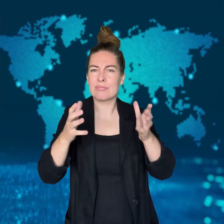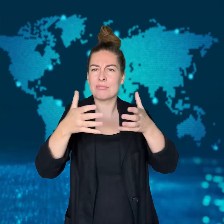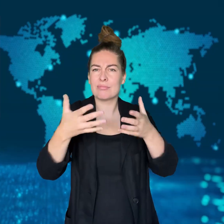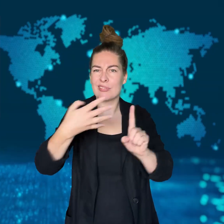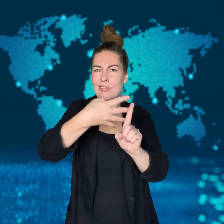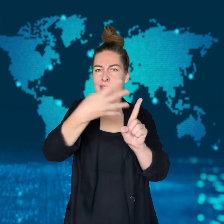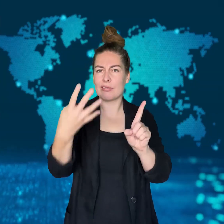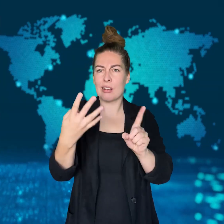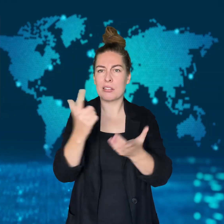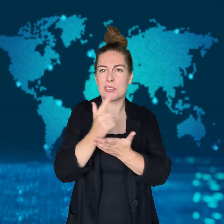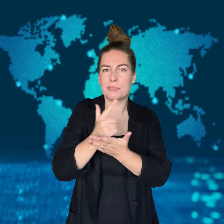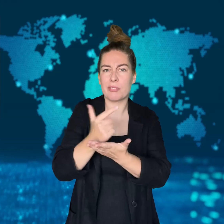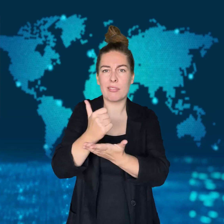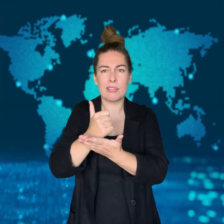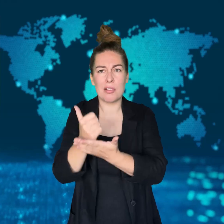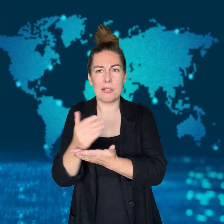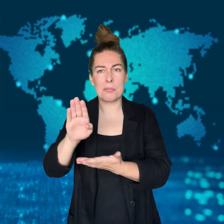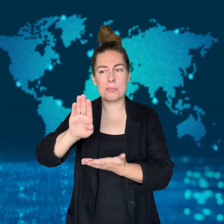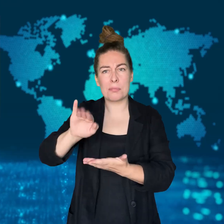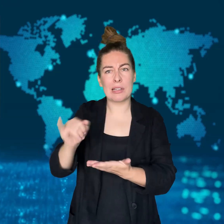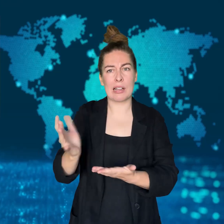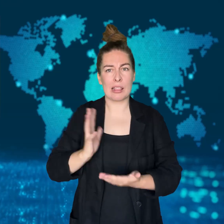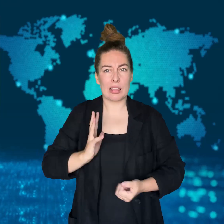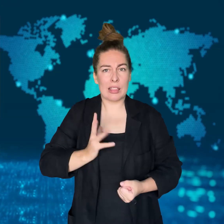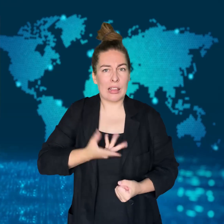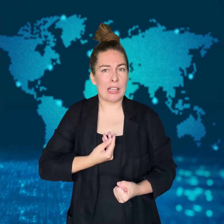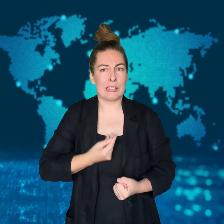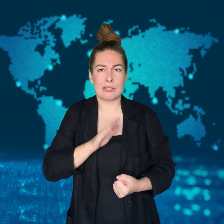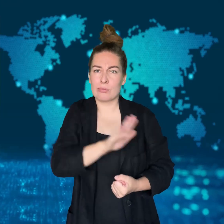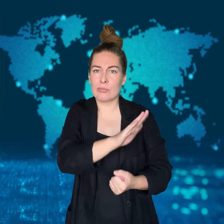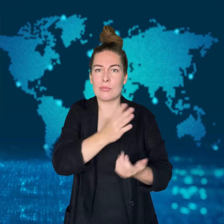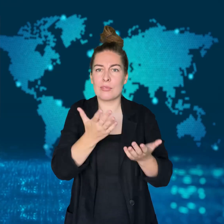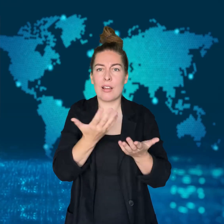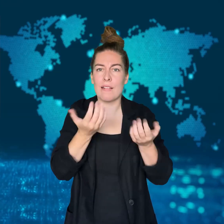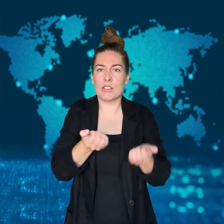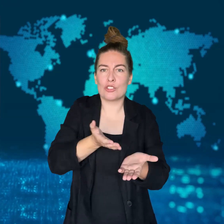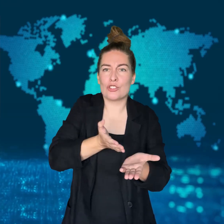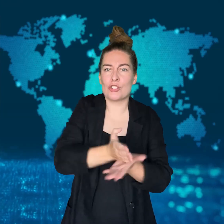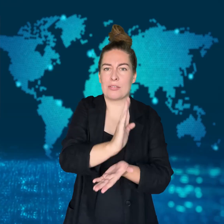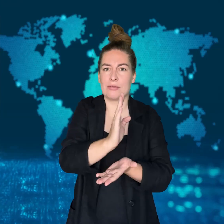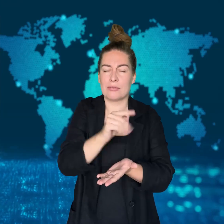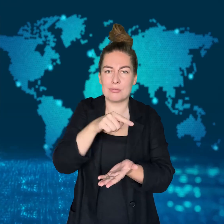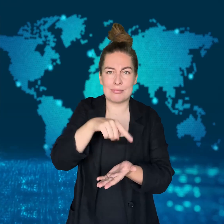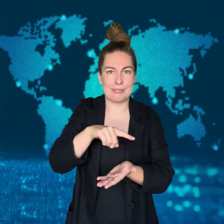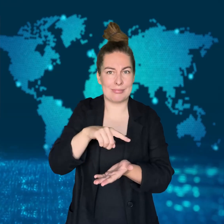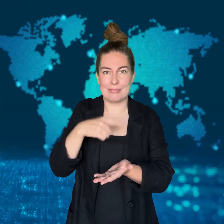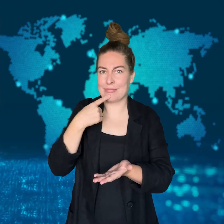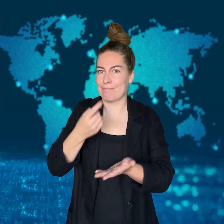and Transgender Rights Program disagreed with the arrest.